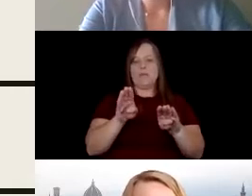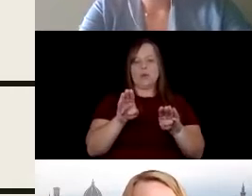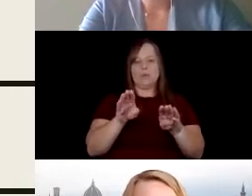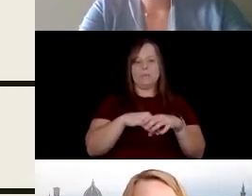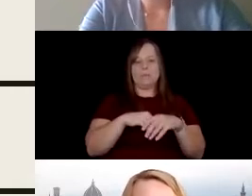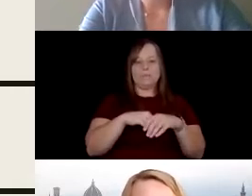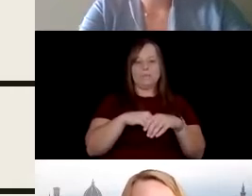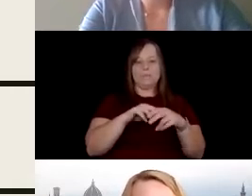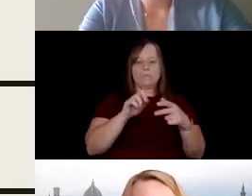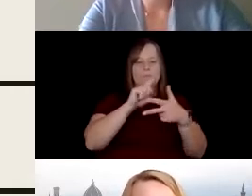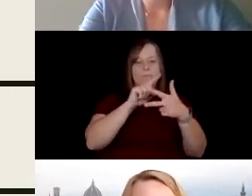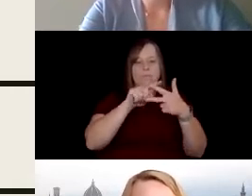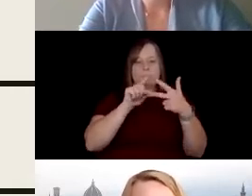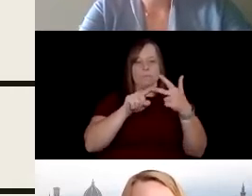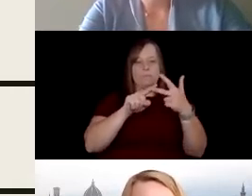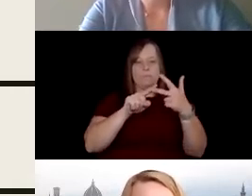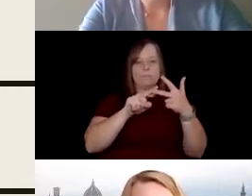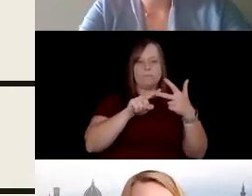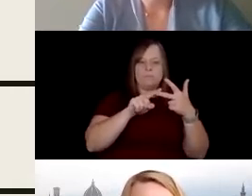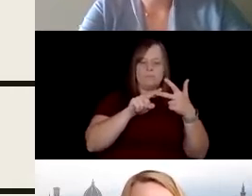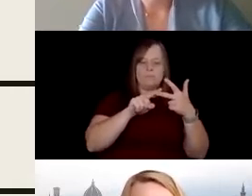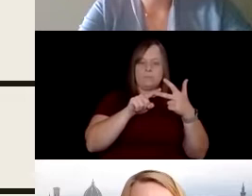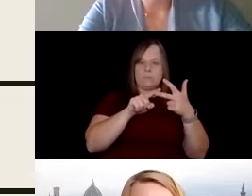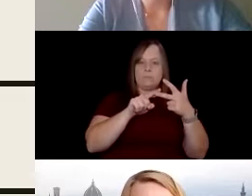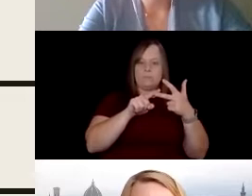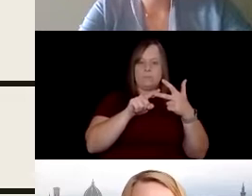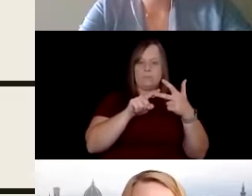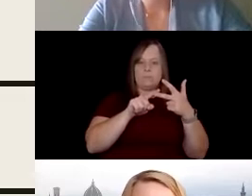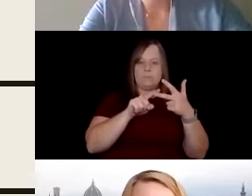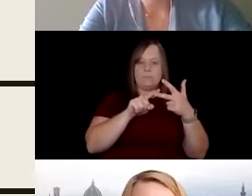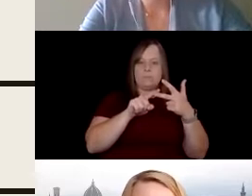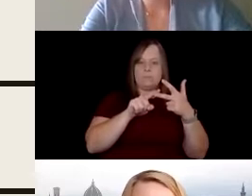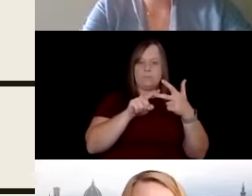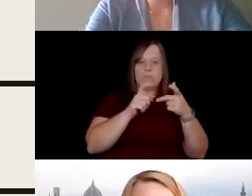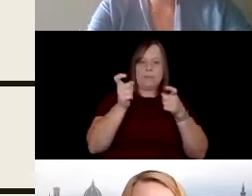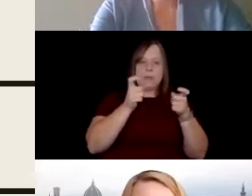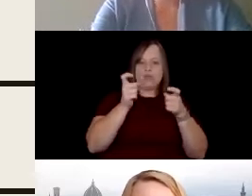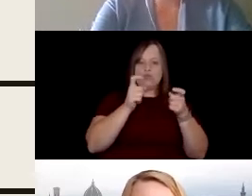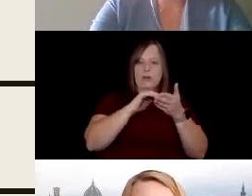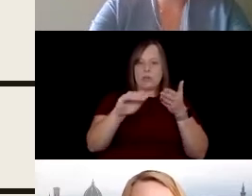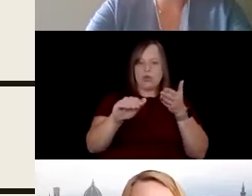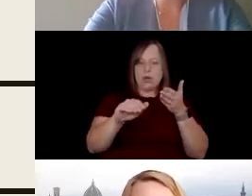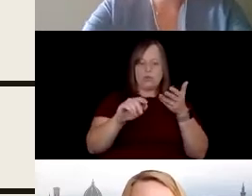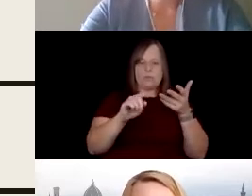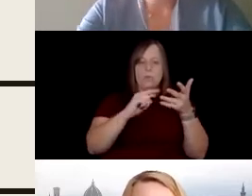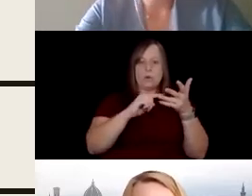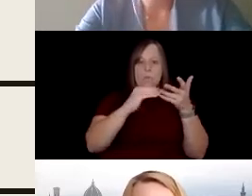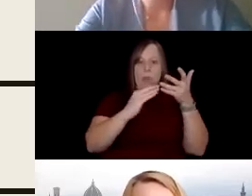So those top three categories, honorable, general and other than honorable, are considered administrative discharges. When you get below that,